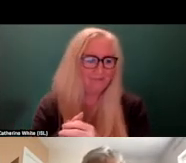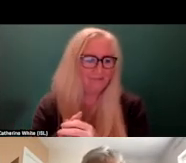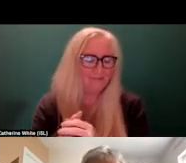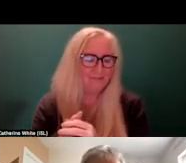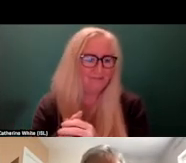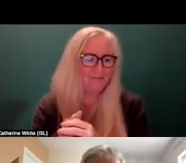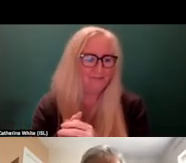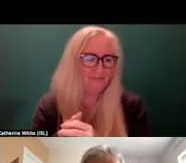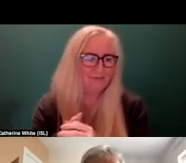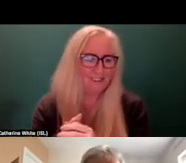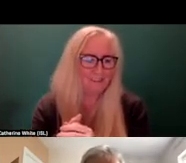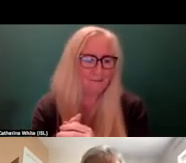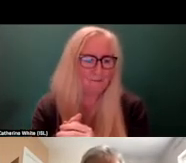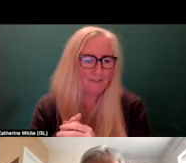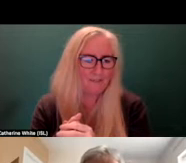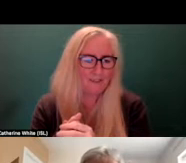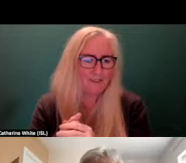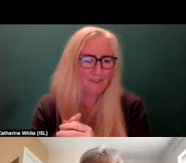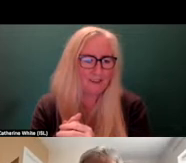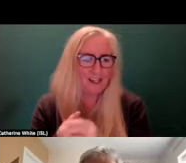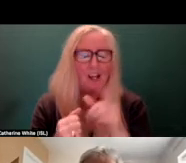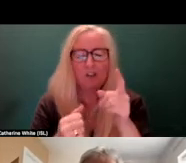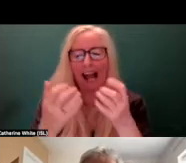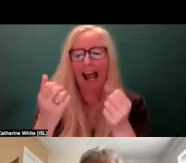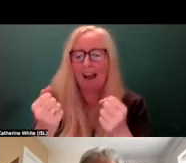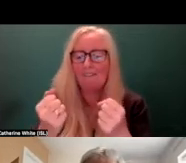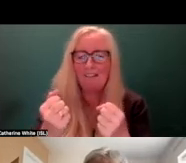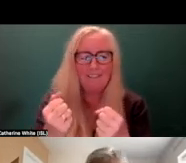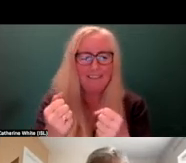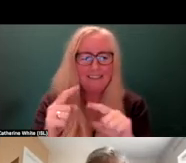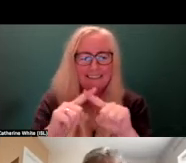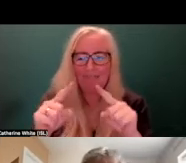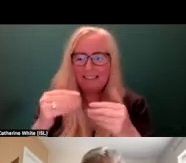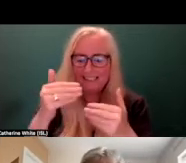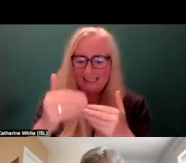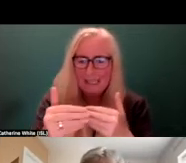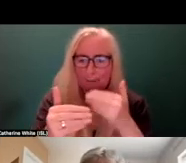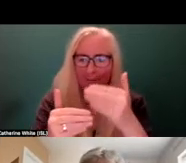I suppose these kind of overlay into a range of kind of key steps, which